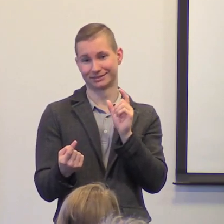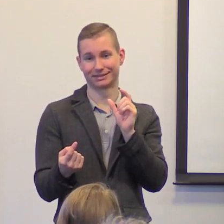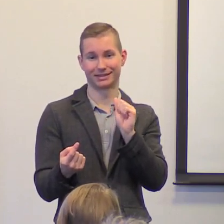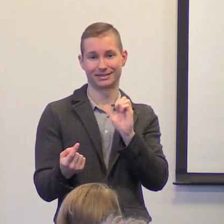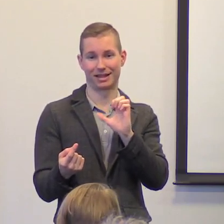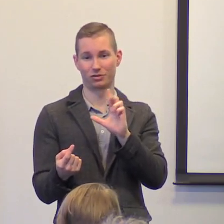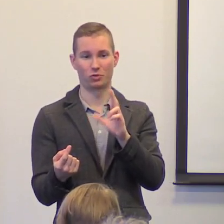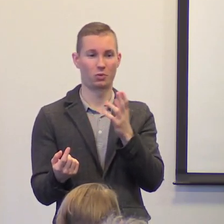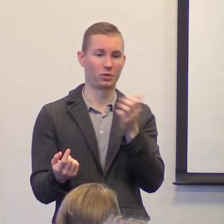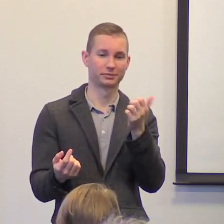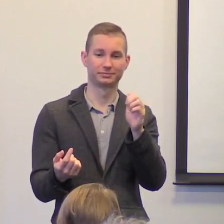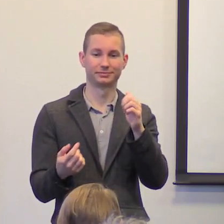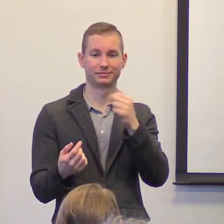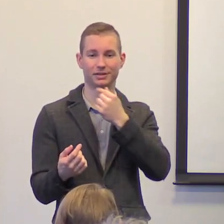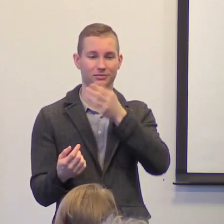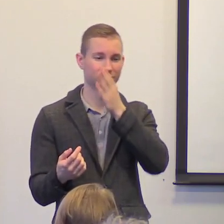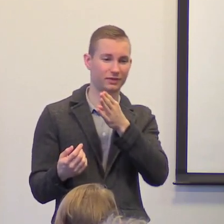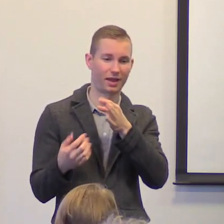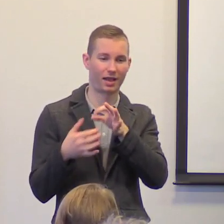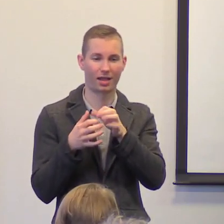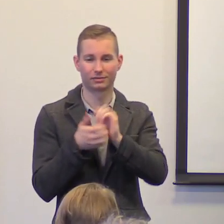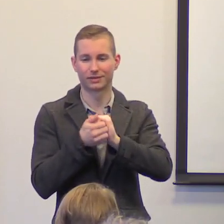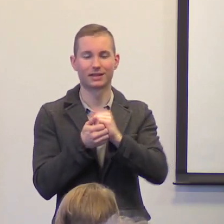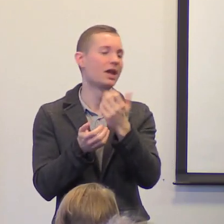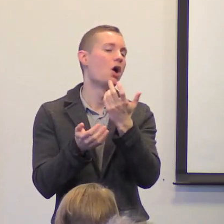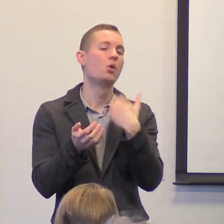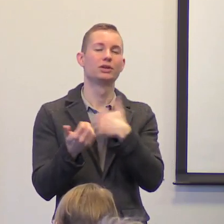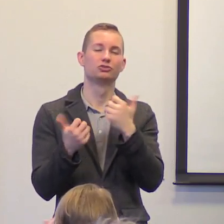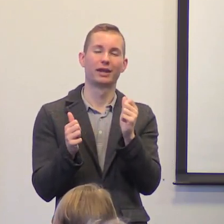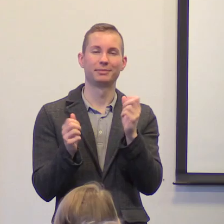Whatever it is, we try to be as content neutral as we can manage.